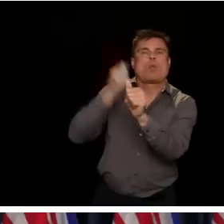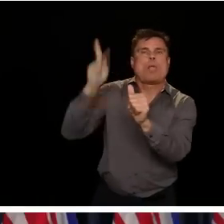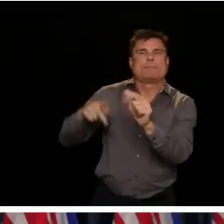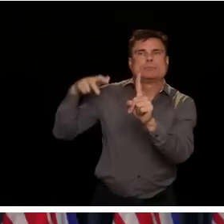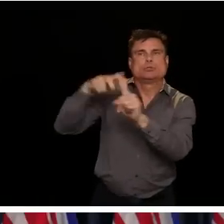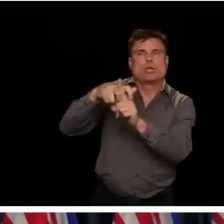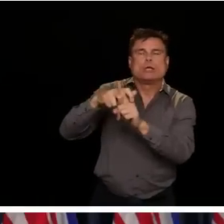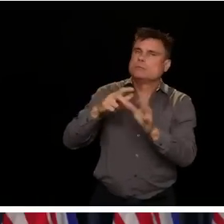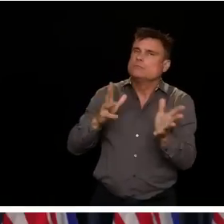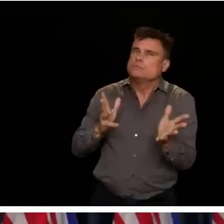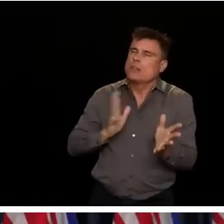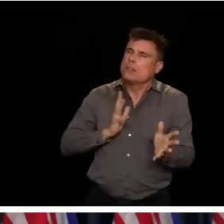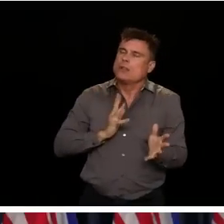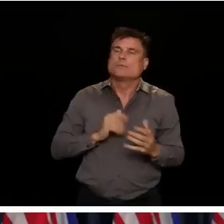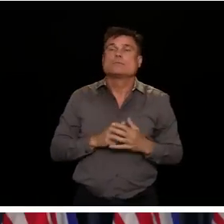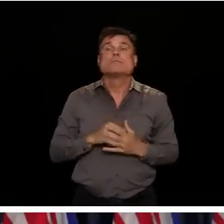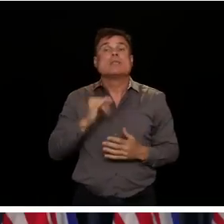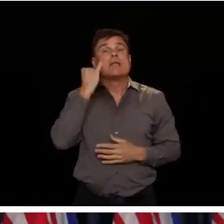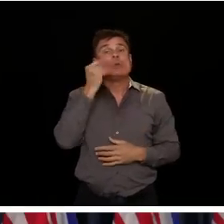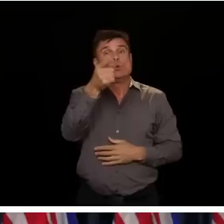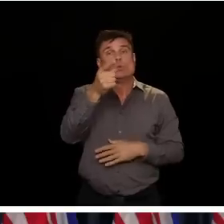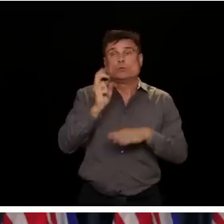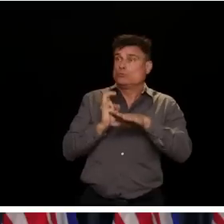in other parts of BC or Canada.